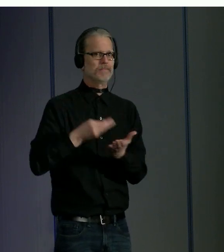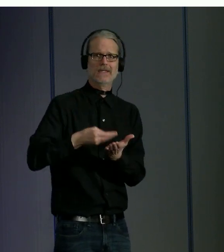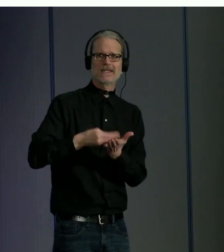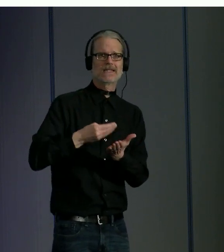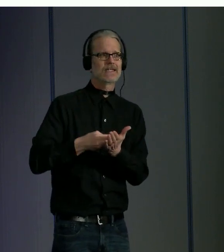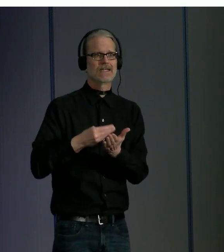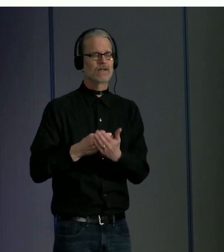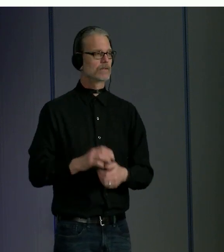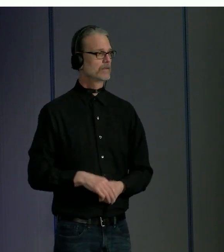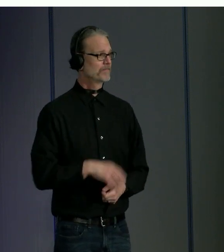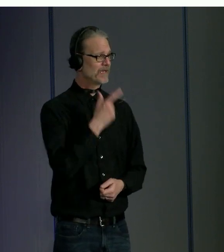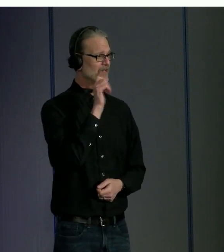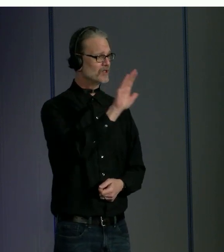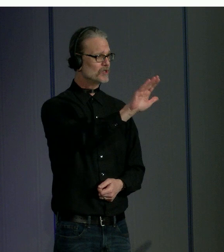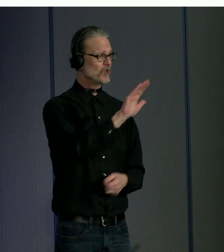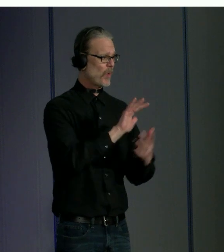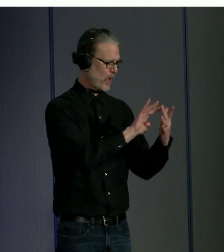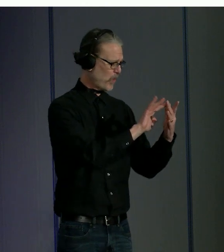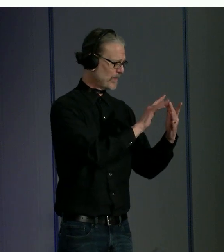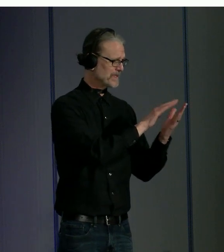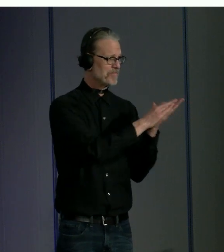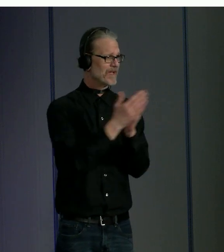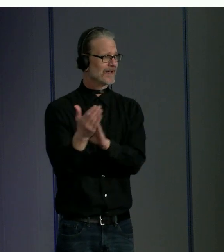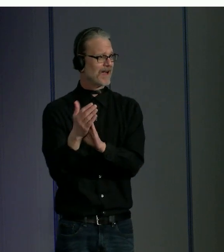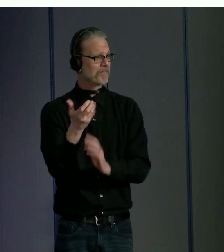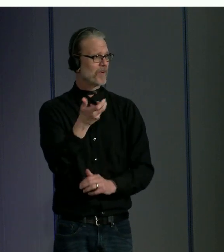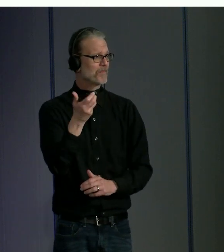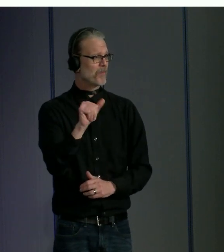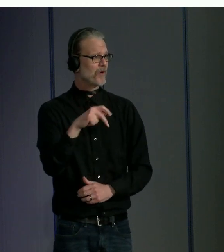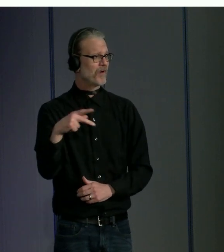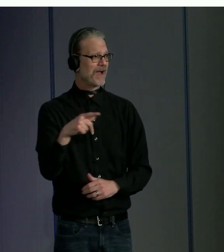Because you turned your website into a mobile app. And that doesn't work.